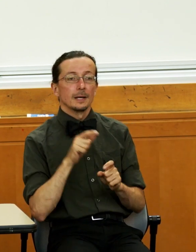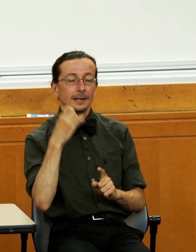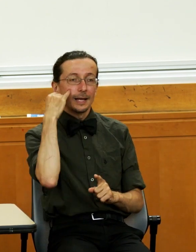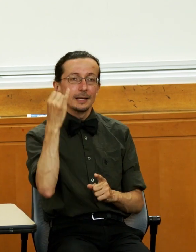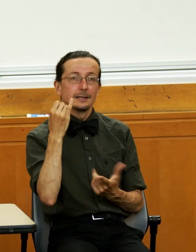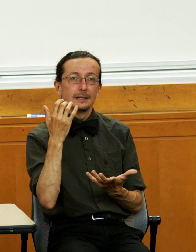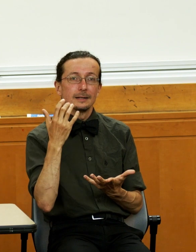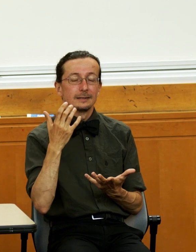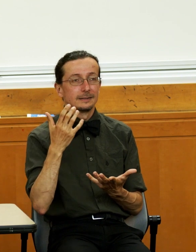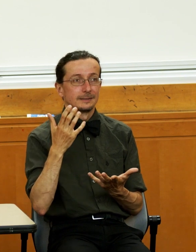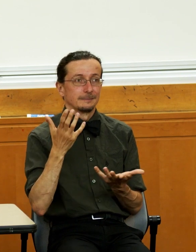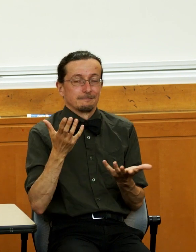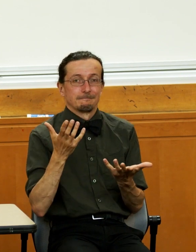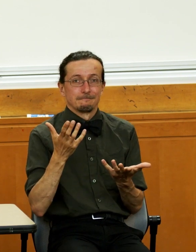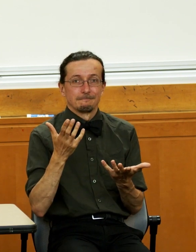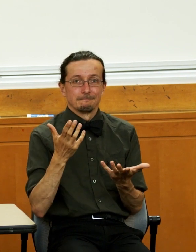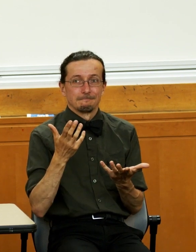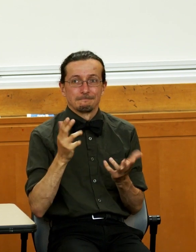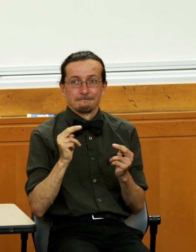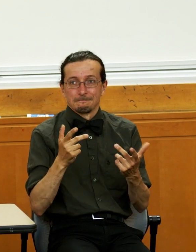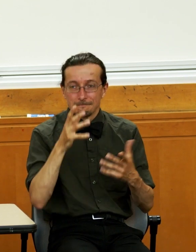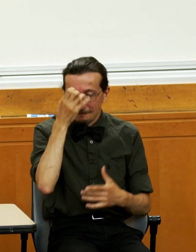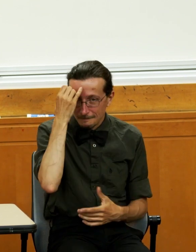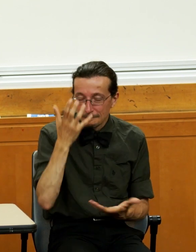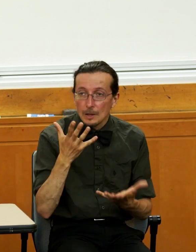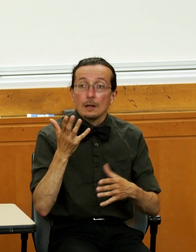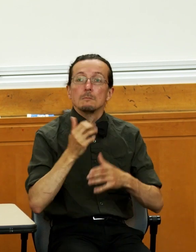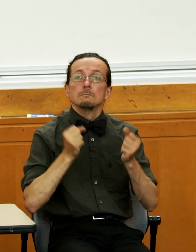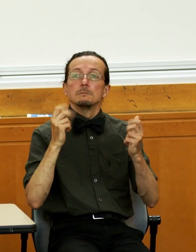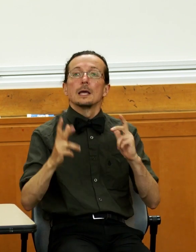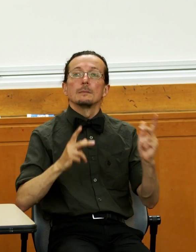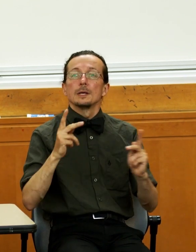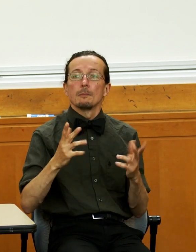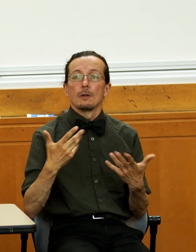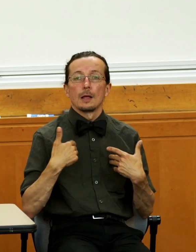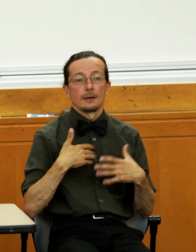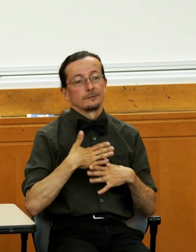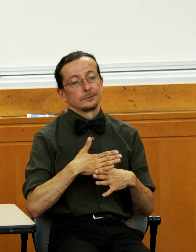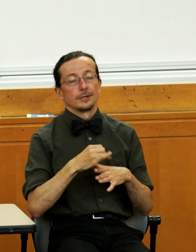of a foregone conclusion. Many people associate apparent shared-group identities, experiences of